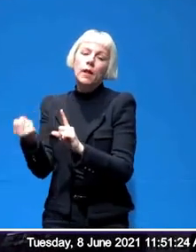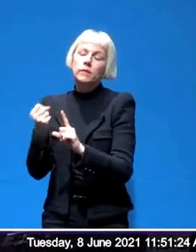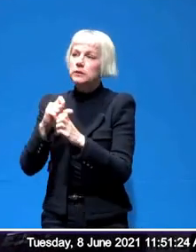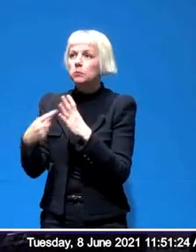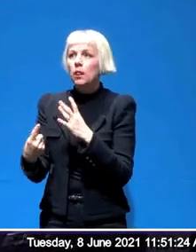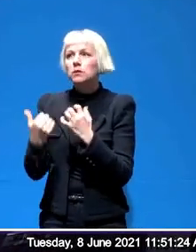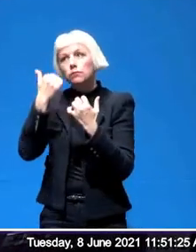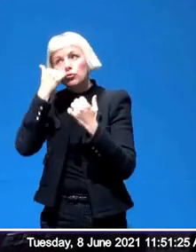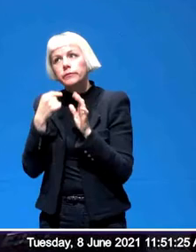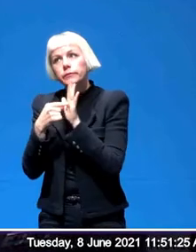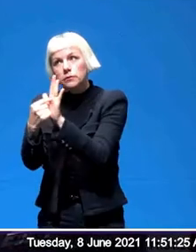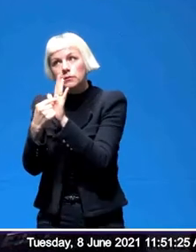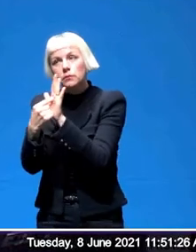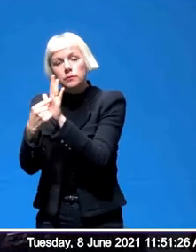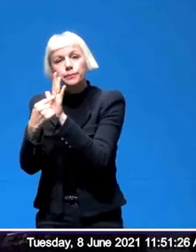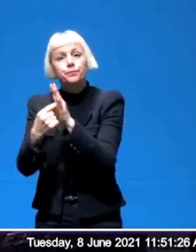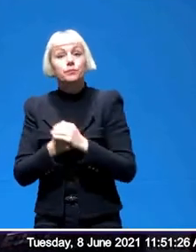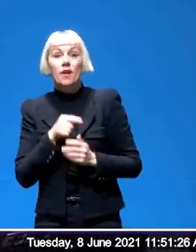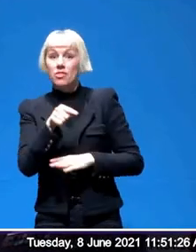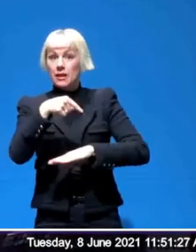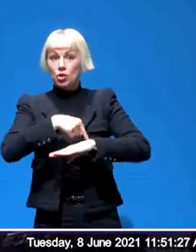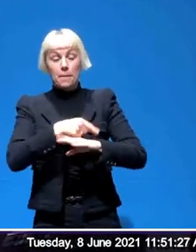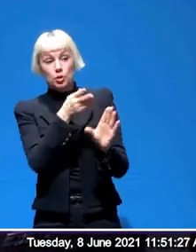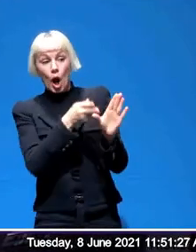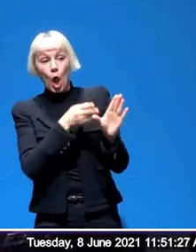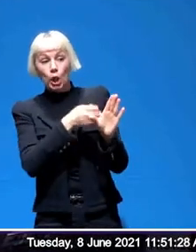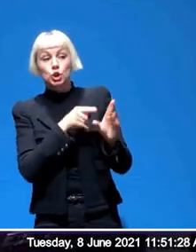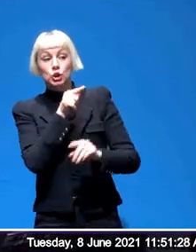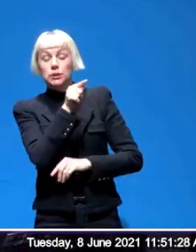During that time, the psychologist who was completing an assessment for Daniel,